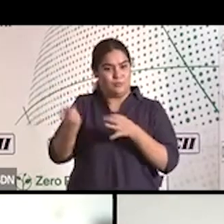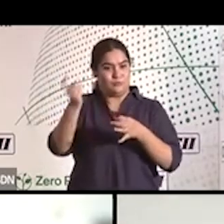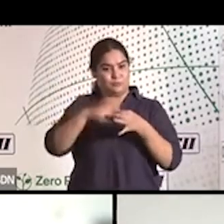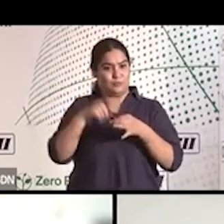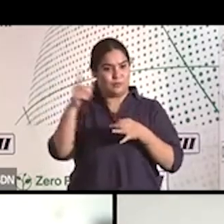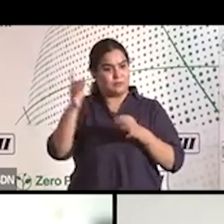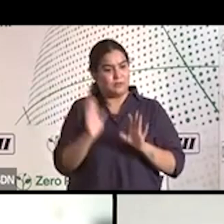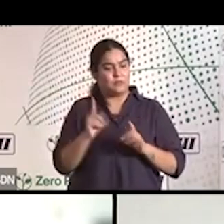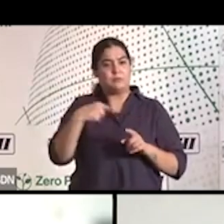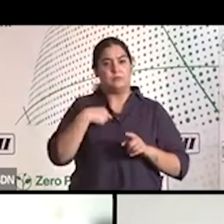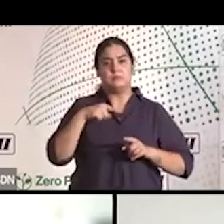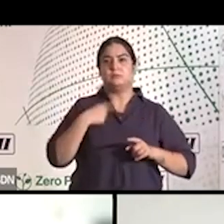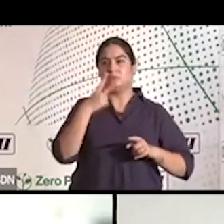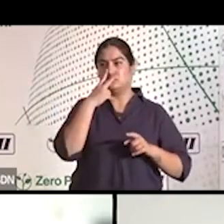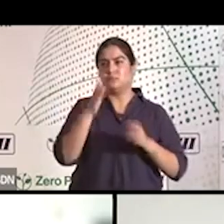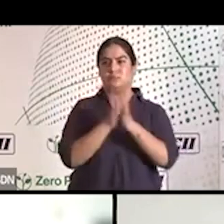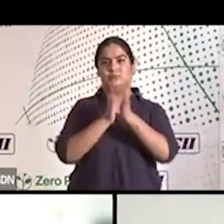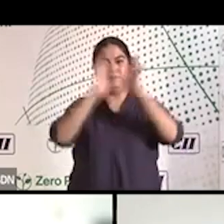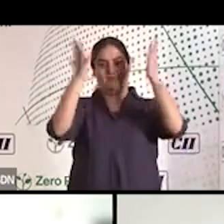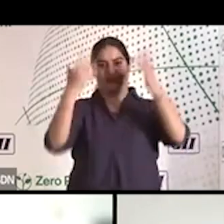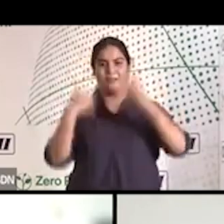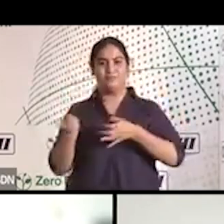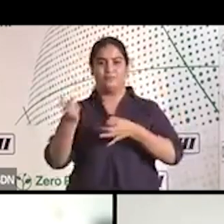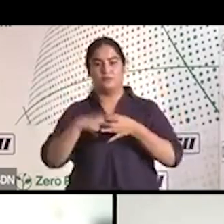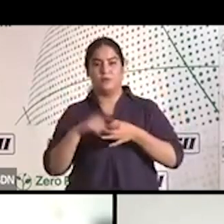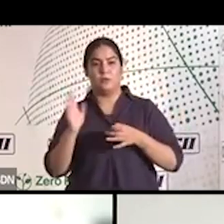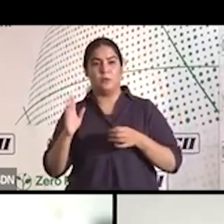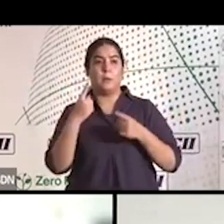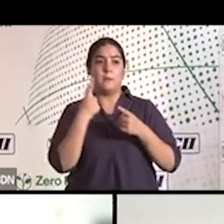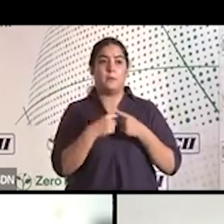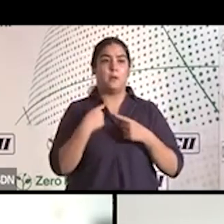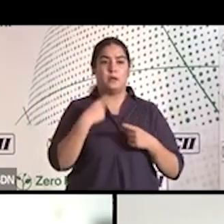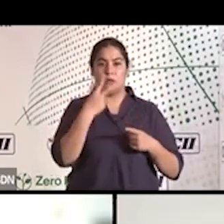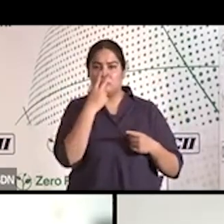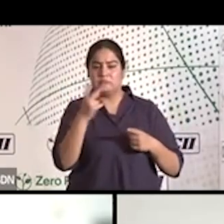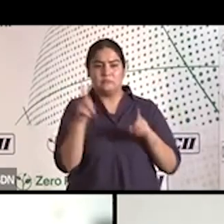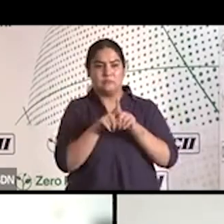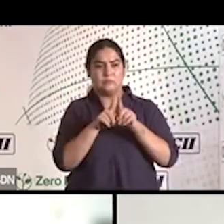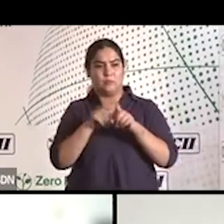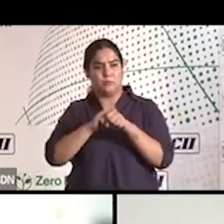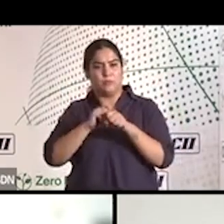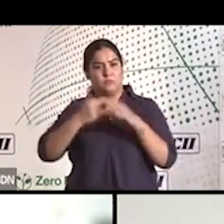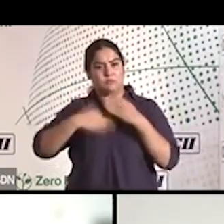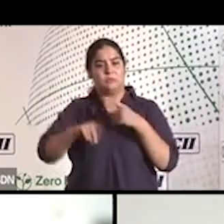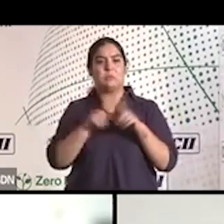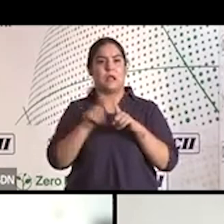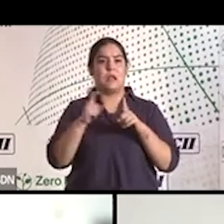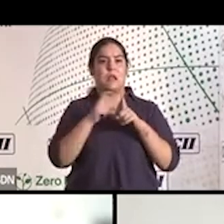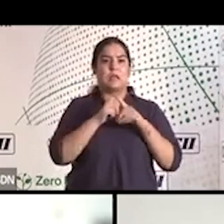It's quite appreciable, but in an automotive domain it becomes quite risky.